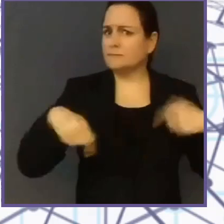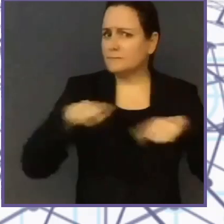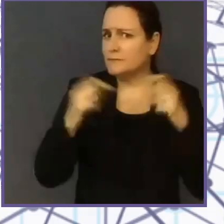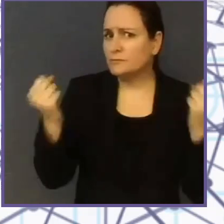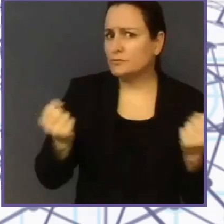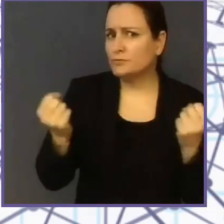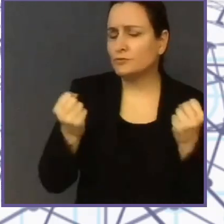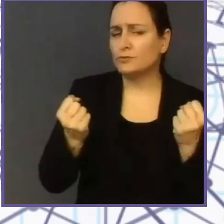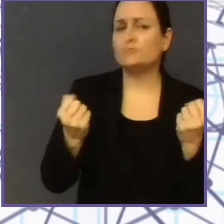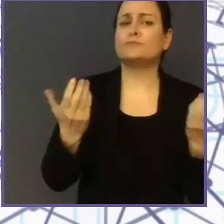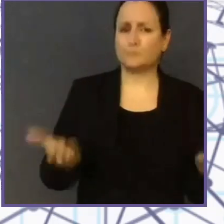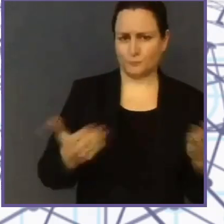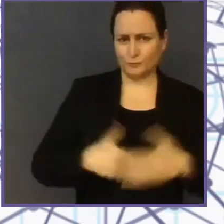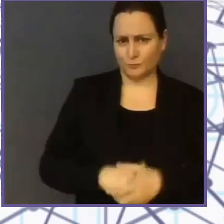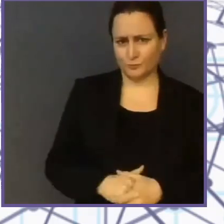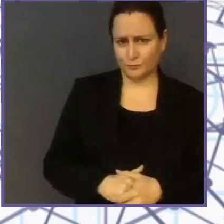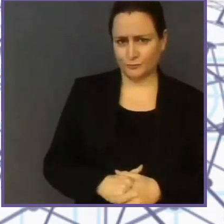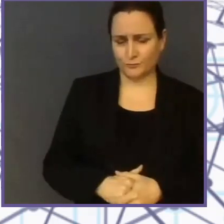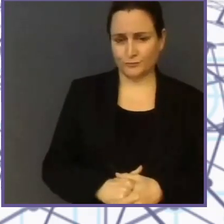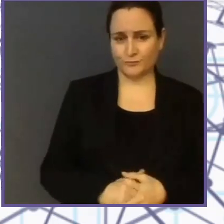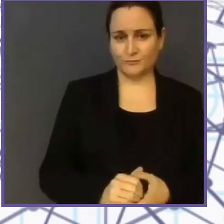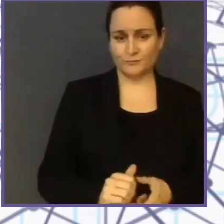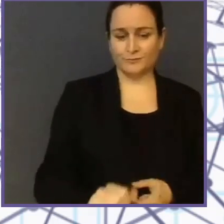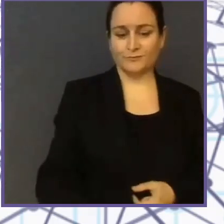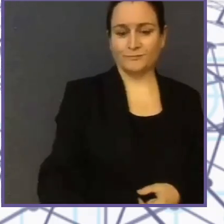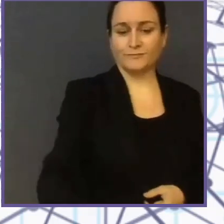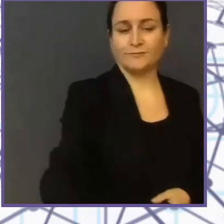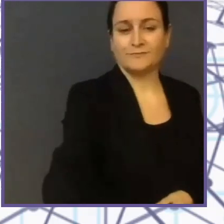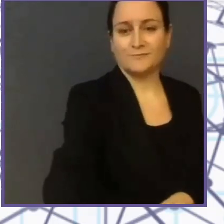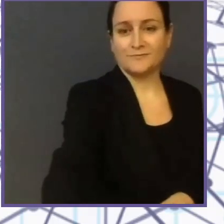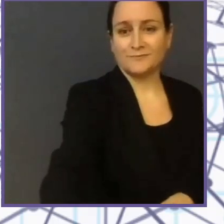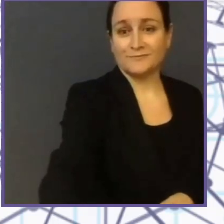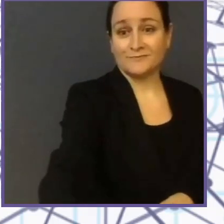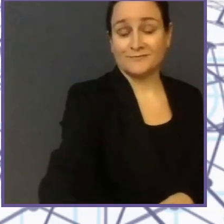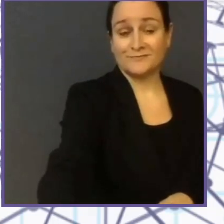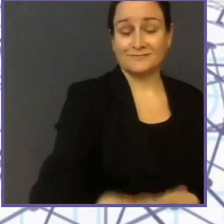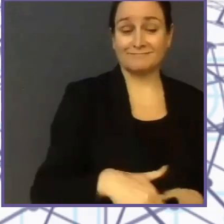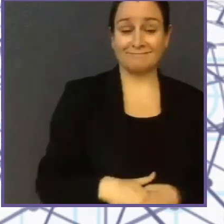I'm often completely shocked that it's been four and a half years since I've known Bernard but